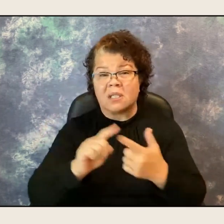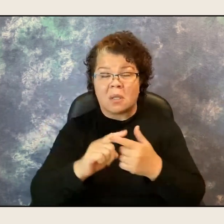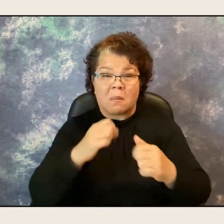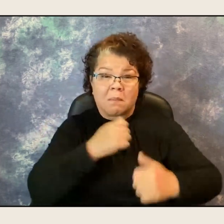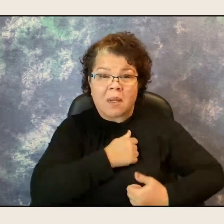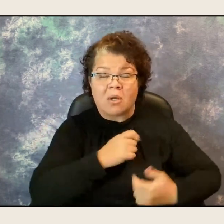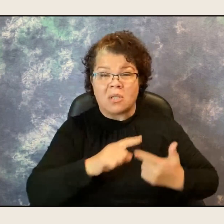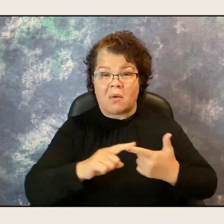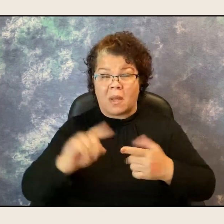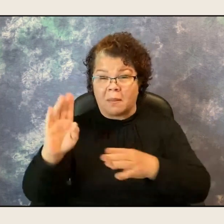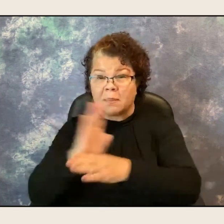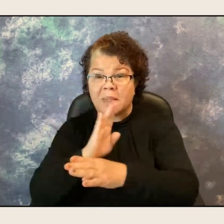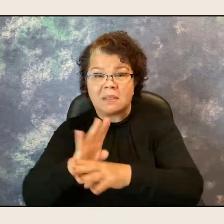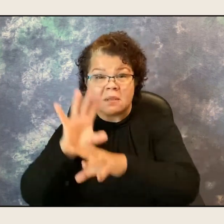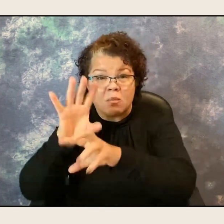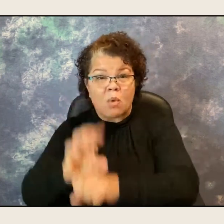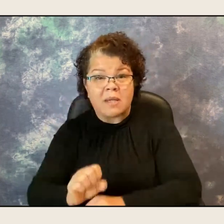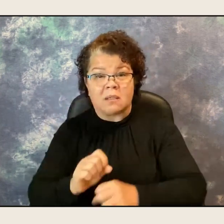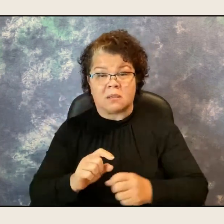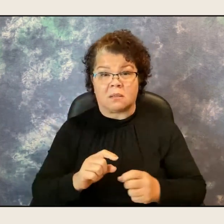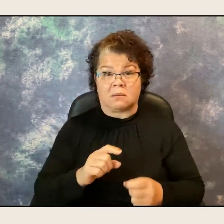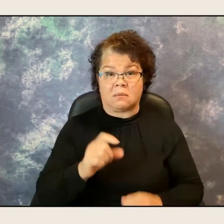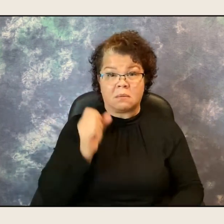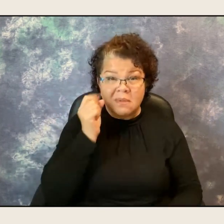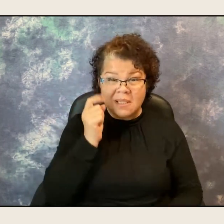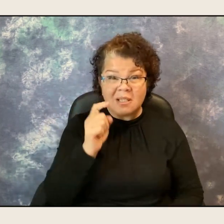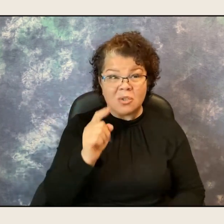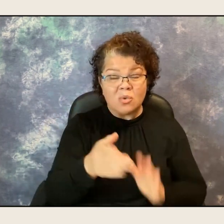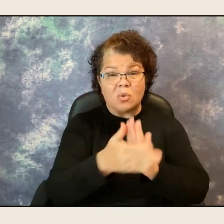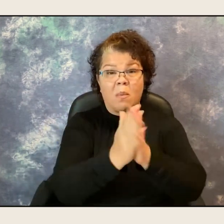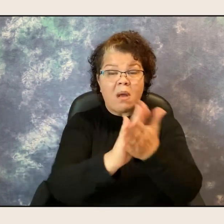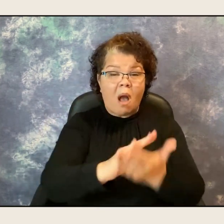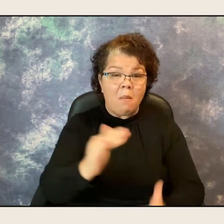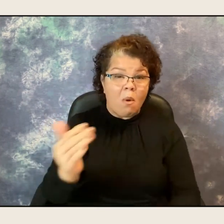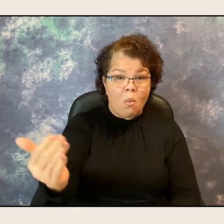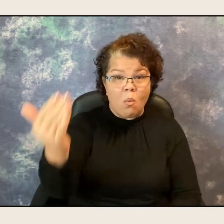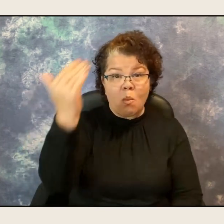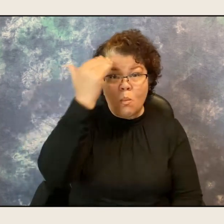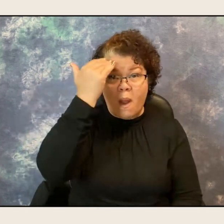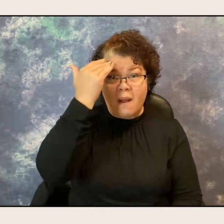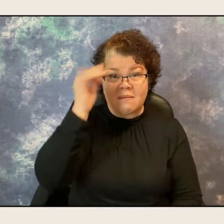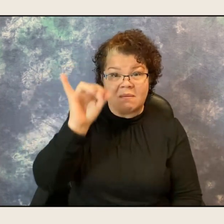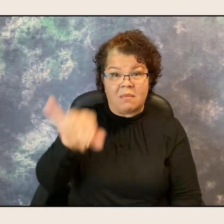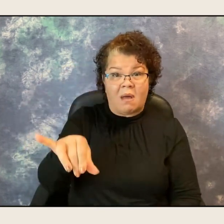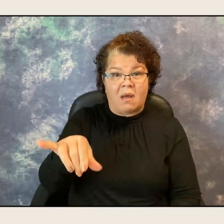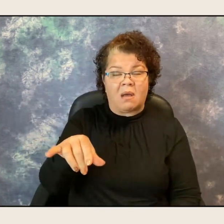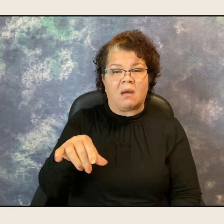and to be aware of that. And sometimes in the past, and I continue to advocate,